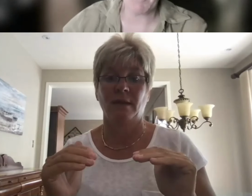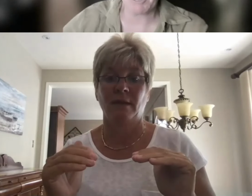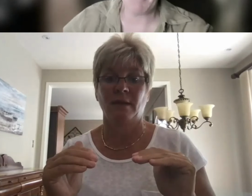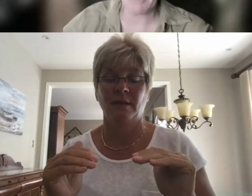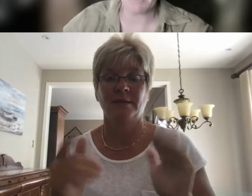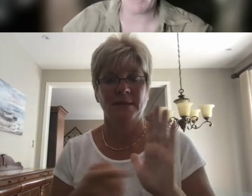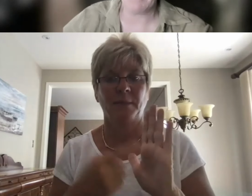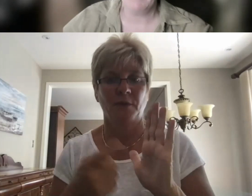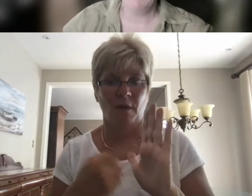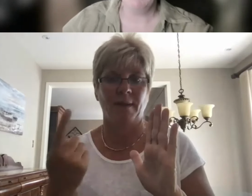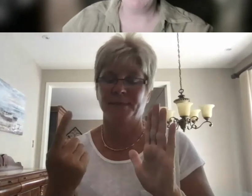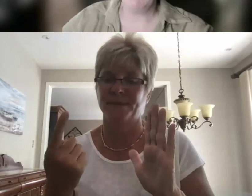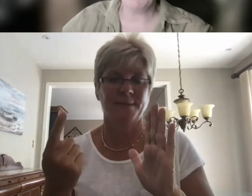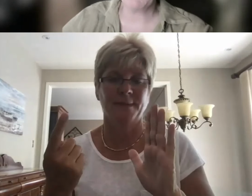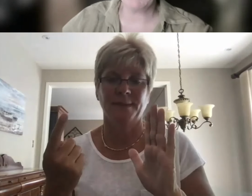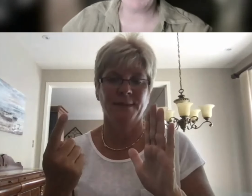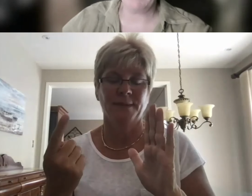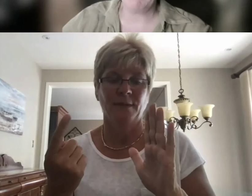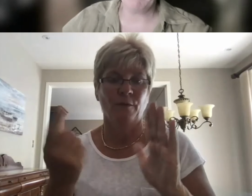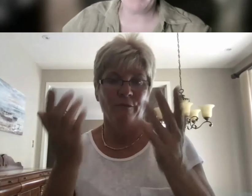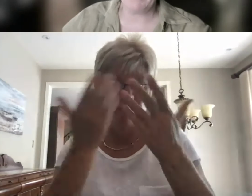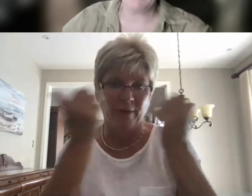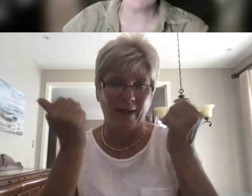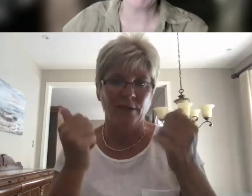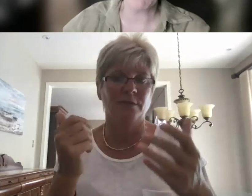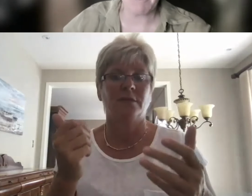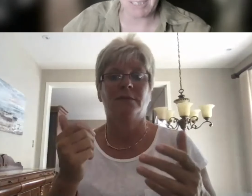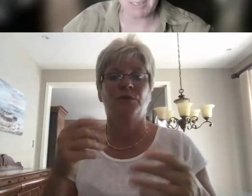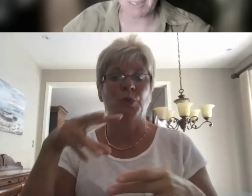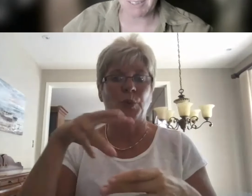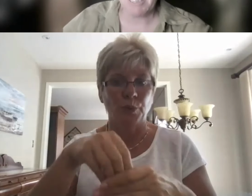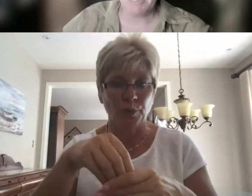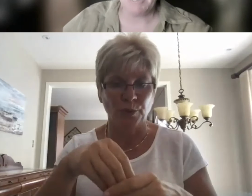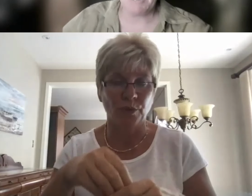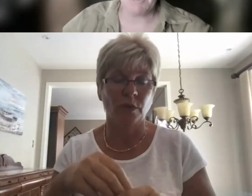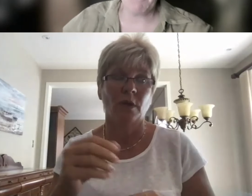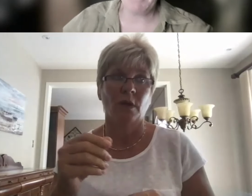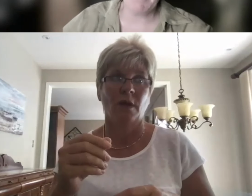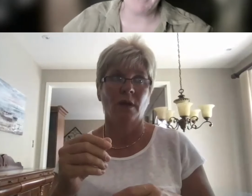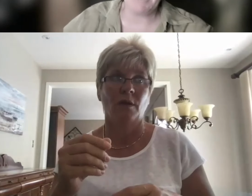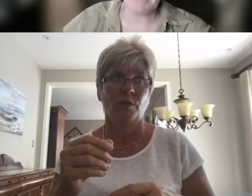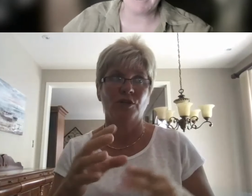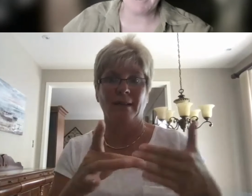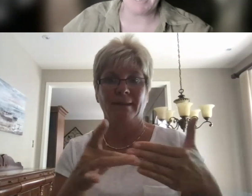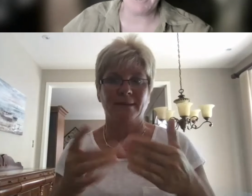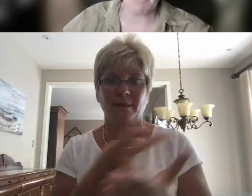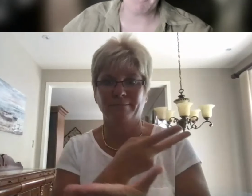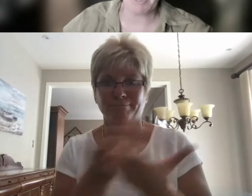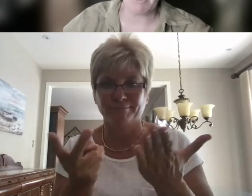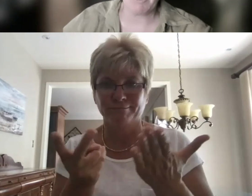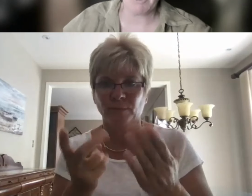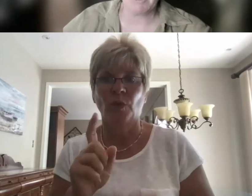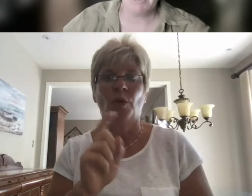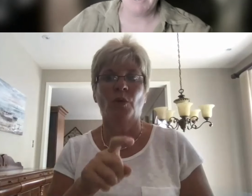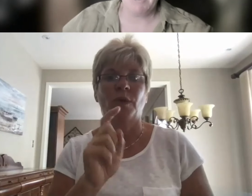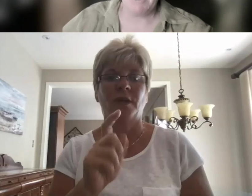which makes that almost a setup for failure, is we really need to change corporate culture.